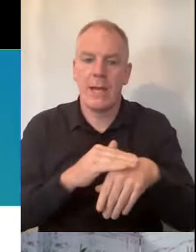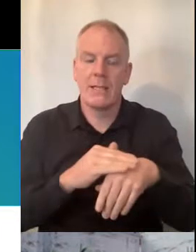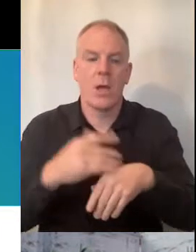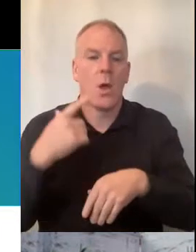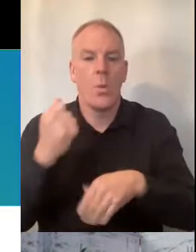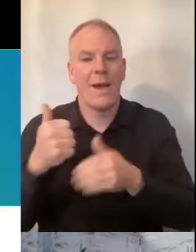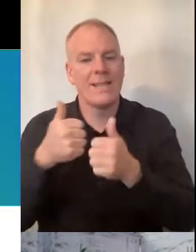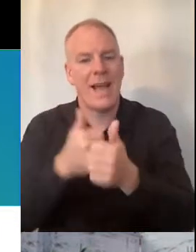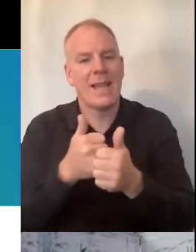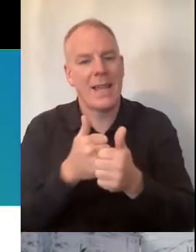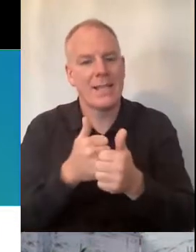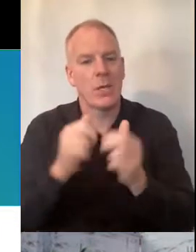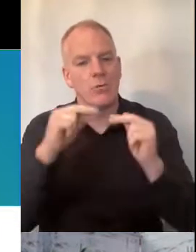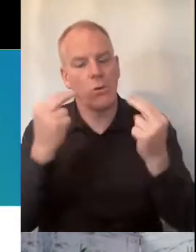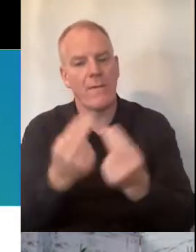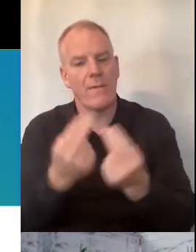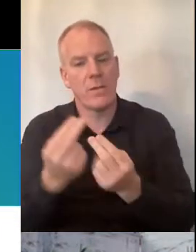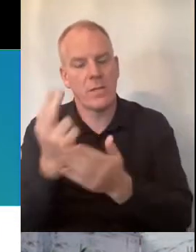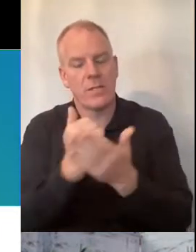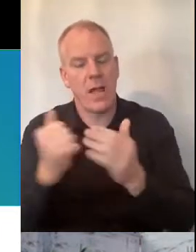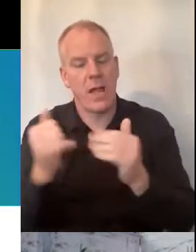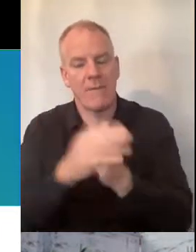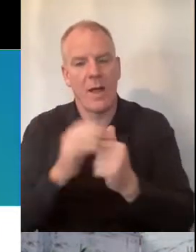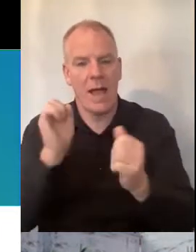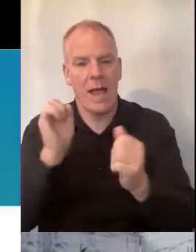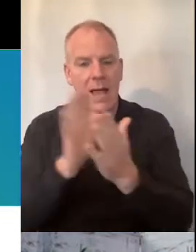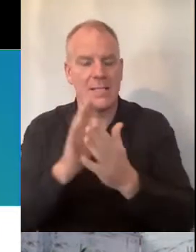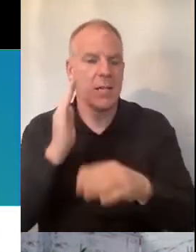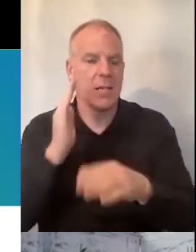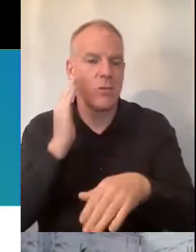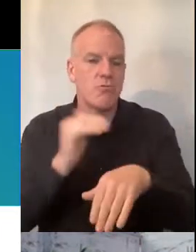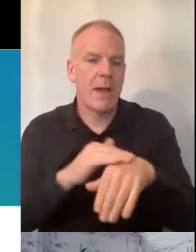and anti racism in higher education. So as soon as that comes out in print,